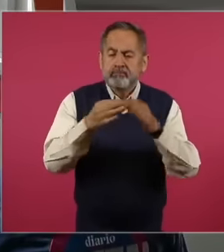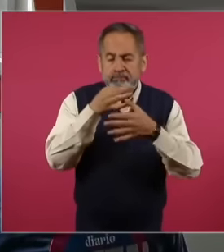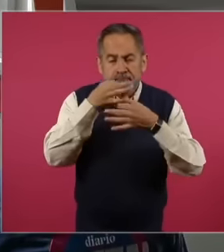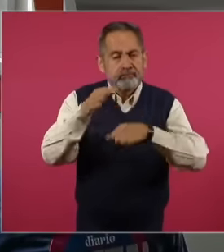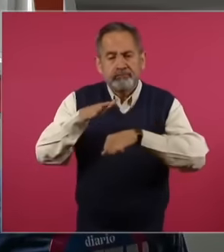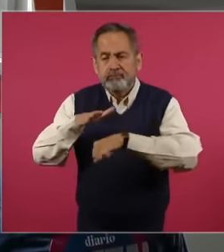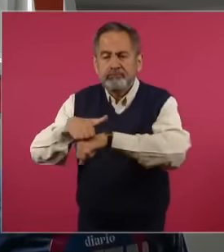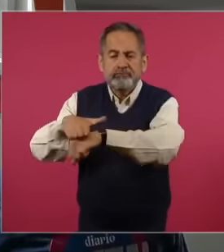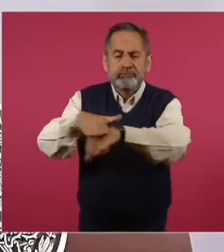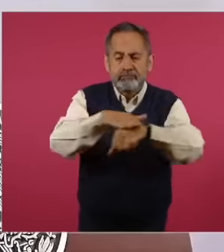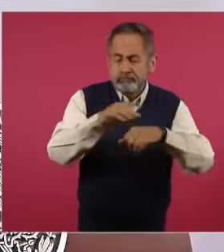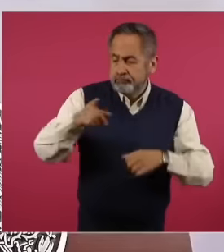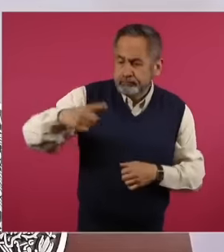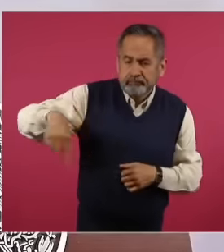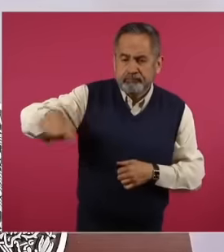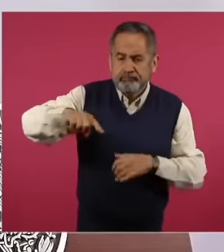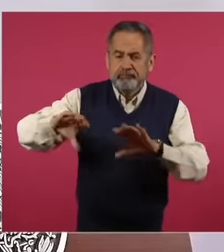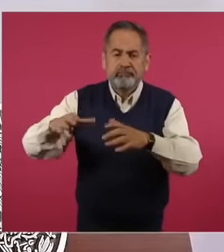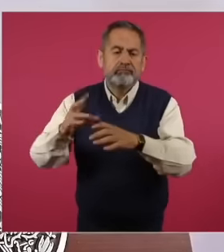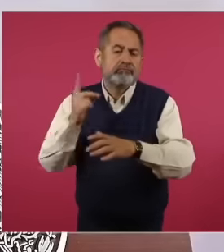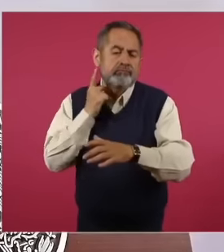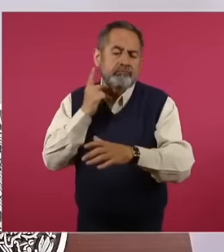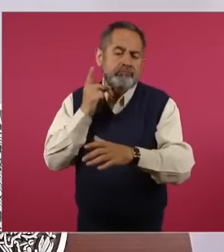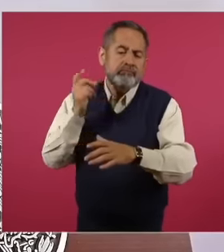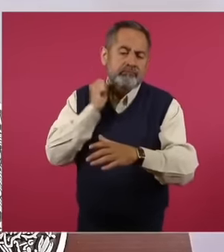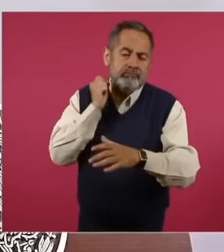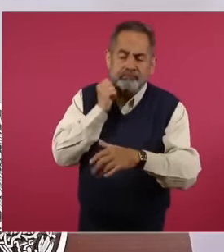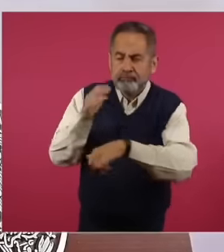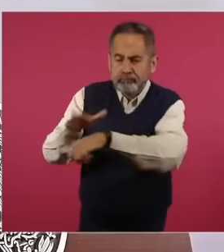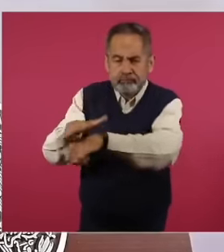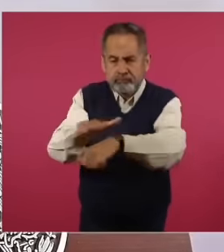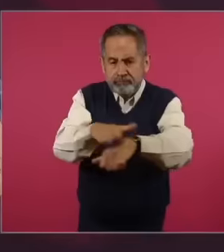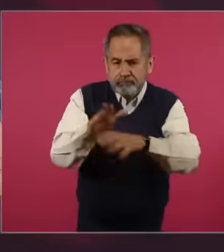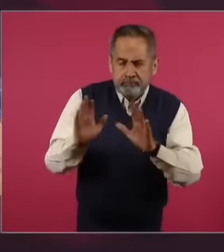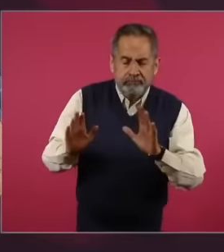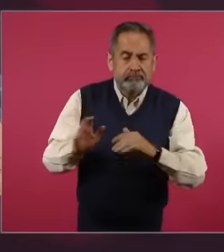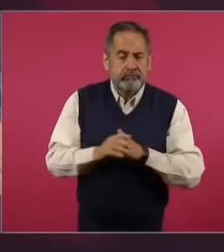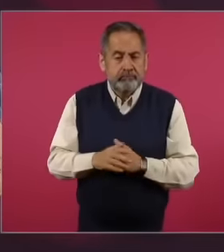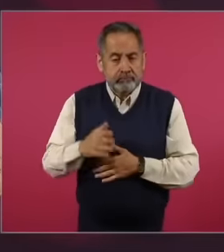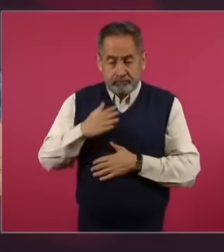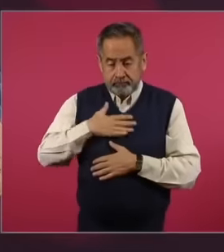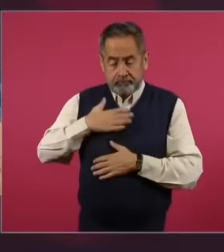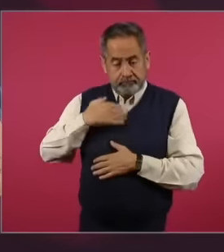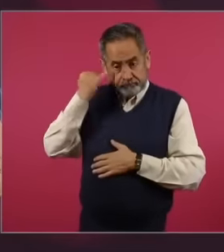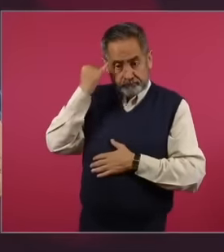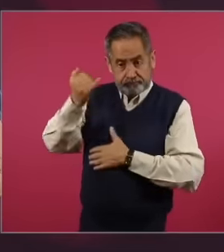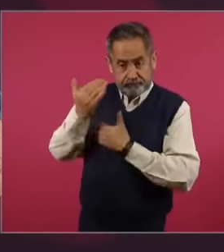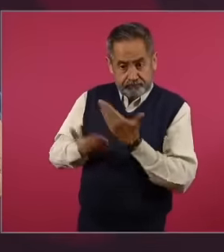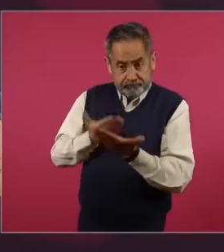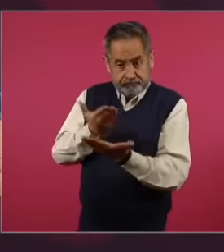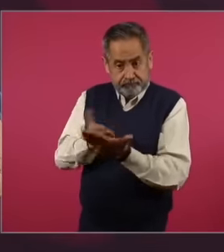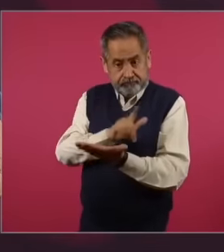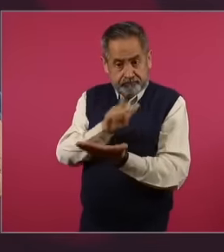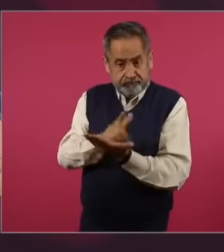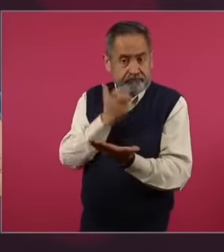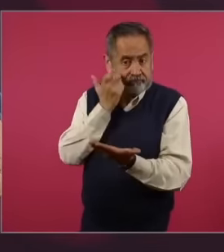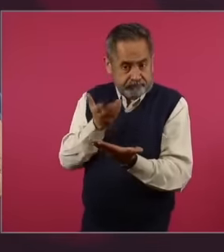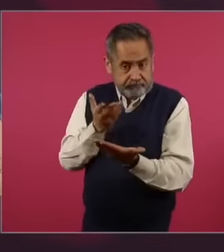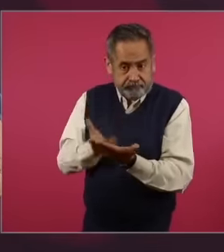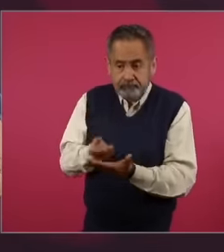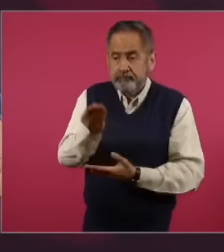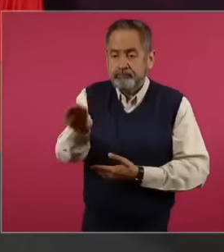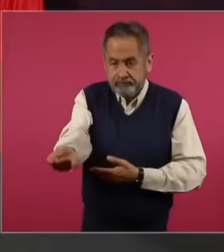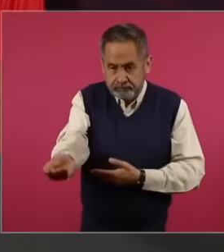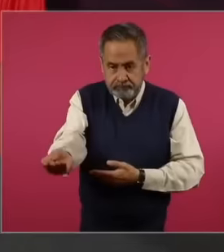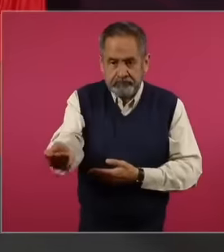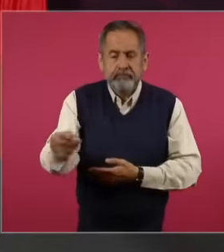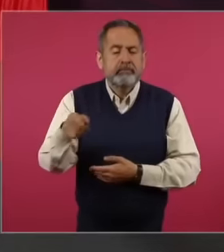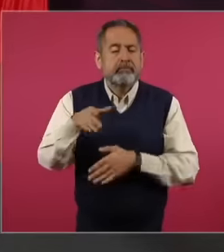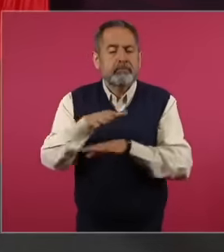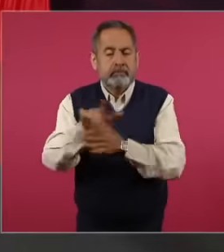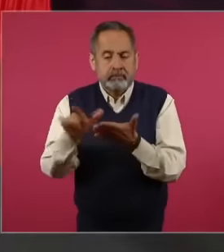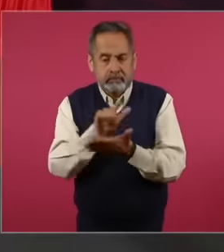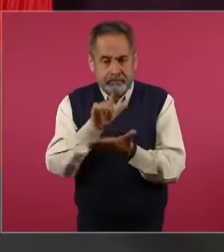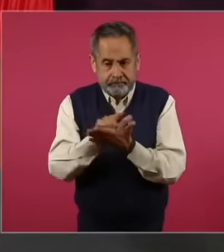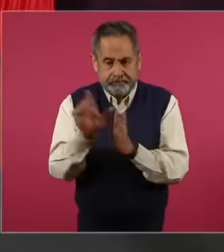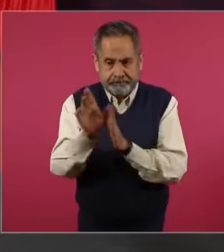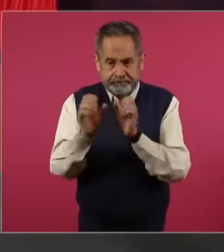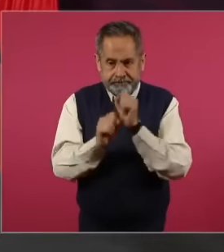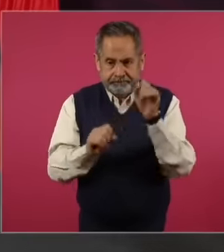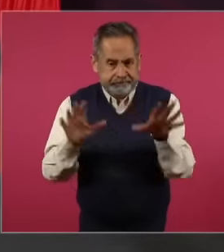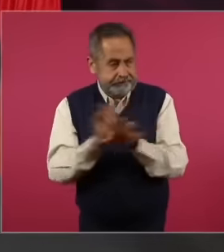the legislators as we sent the initiative on reform to the judiciary